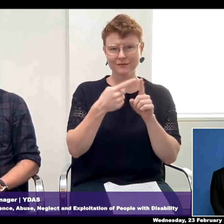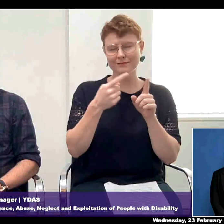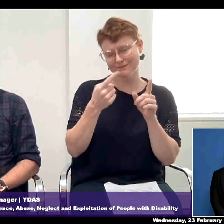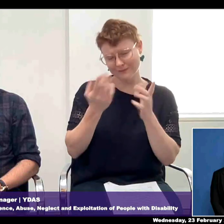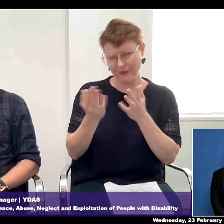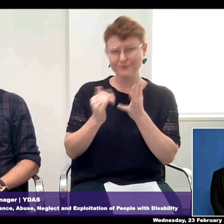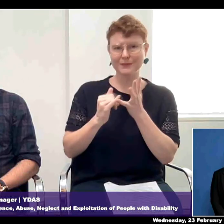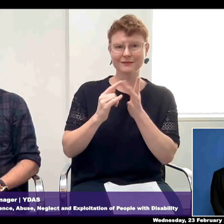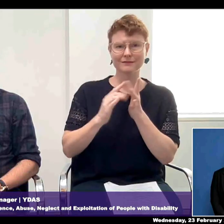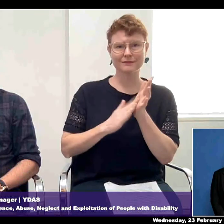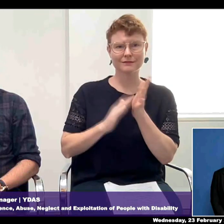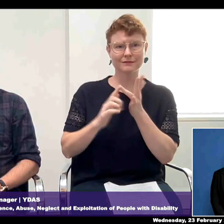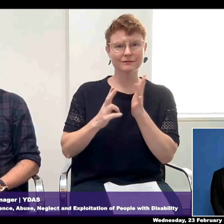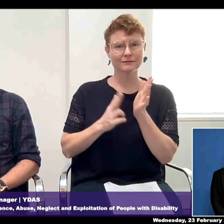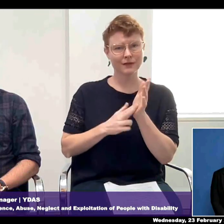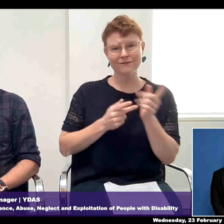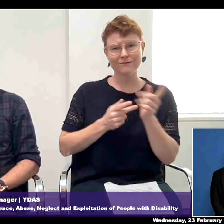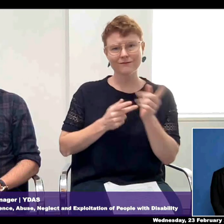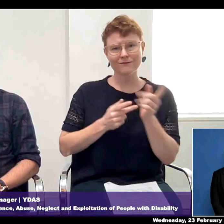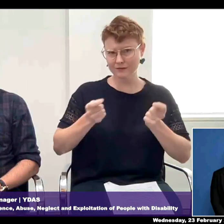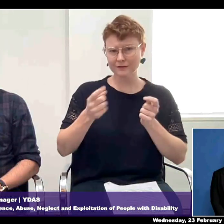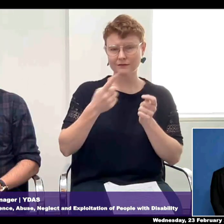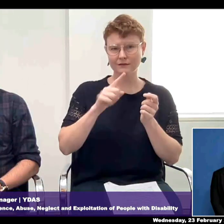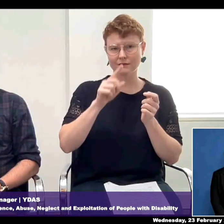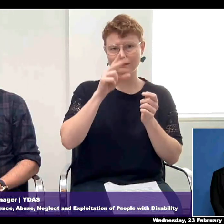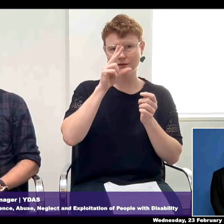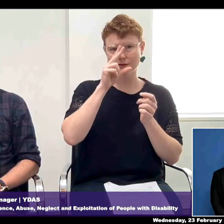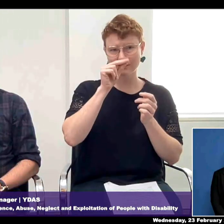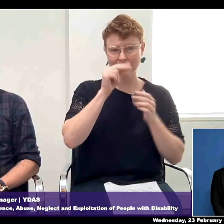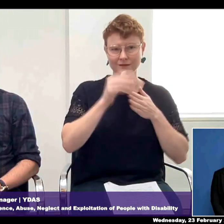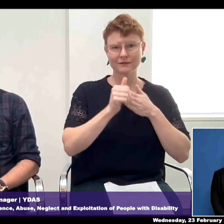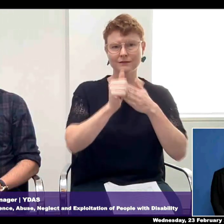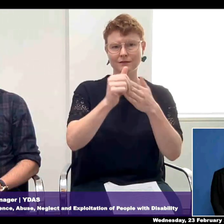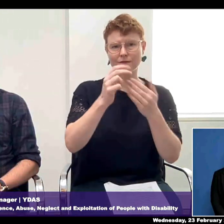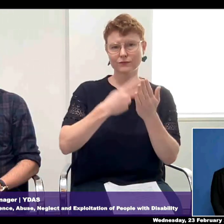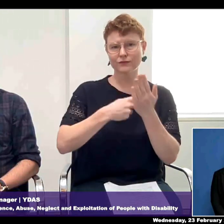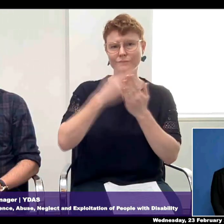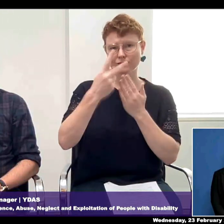hear many experiences of young people and, as Simon mentioned, we also have a Young